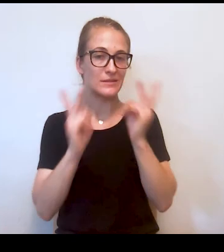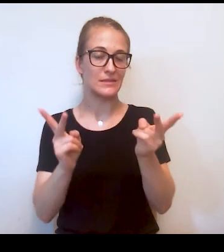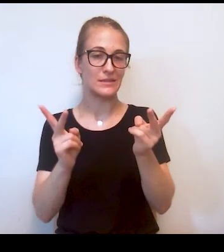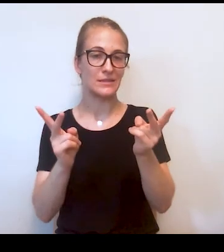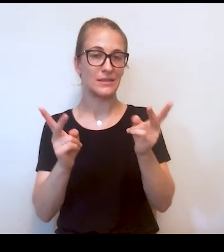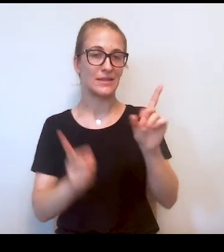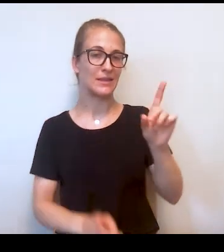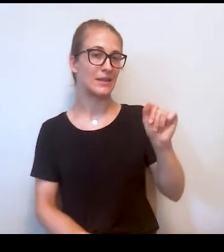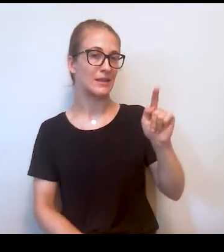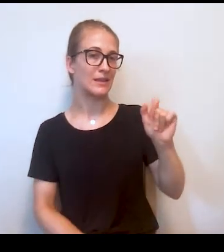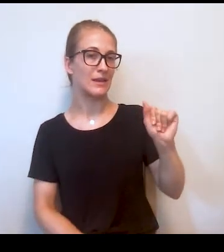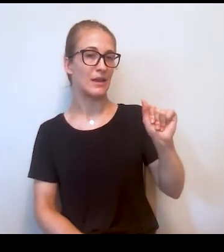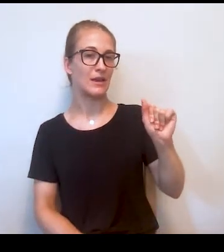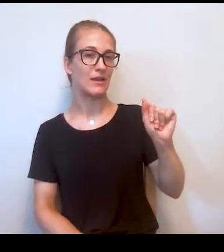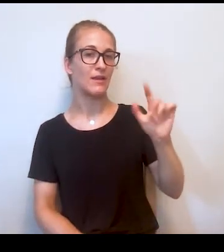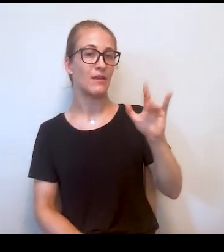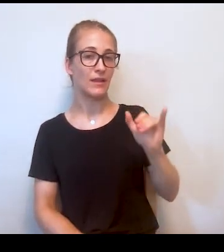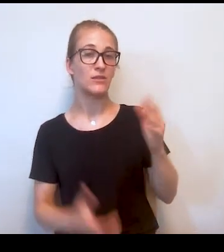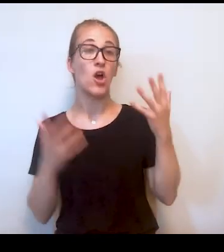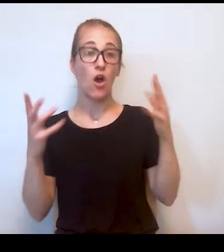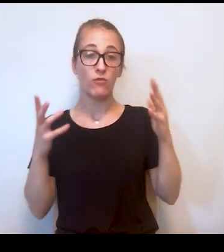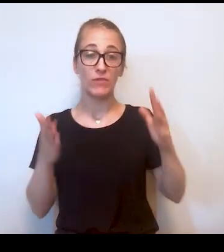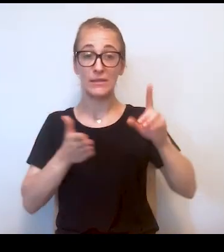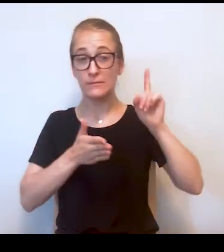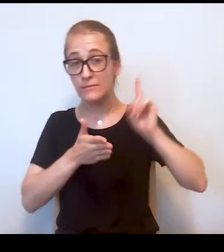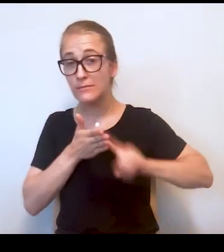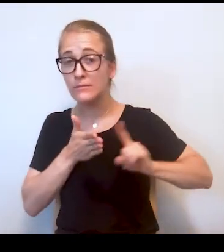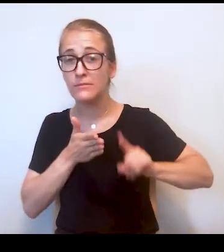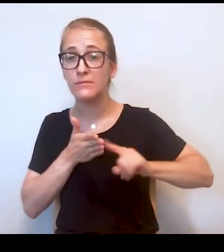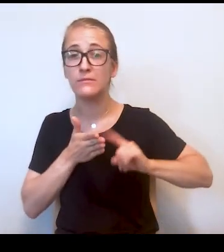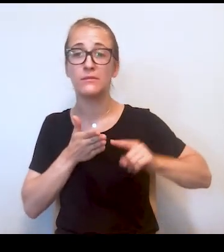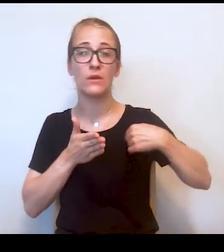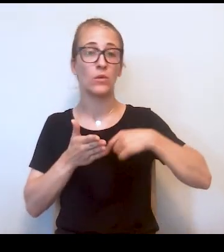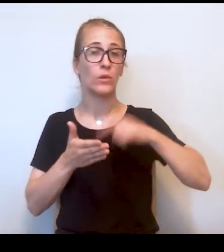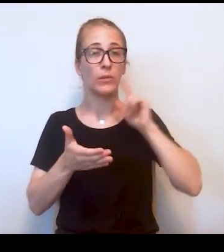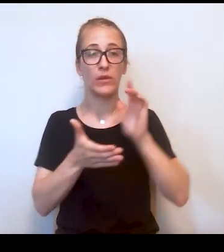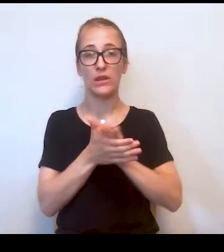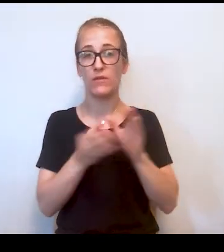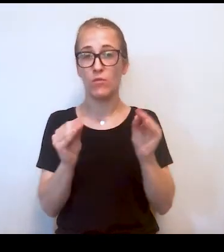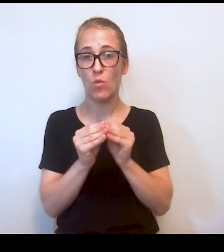one in five people on a spectrum of this, that's 20% of the population.